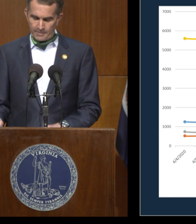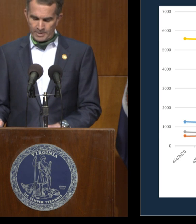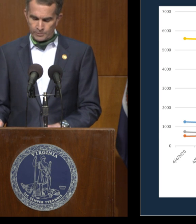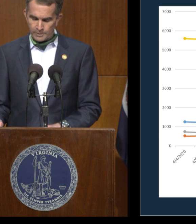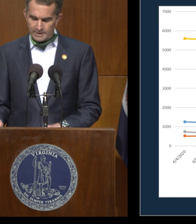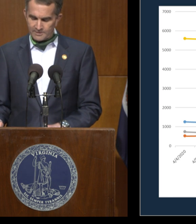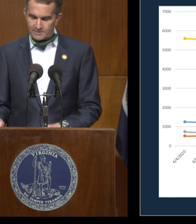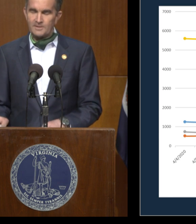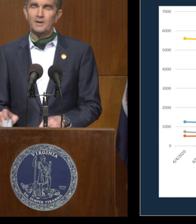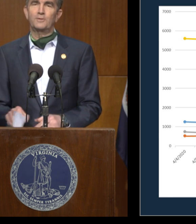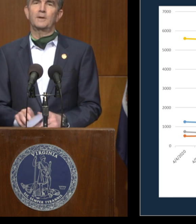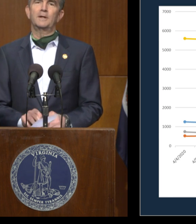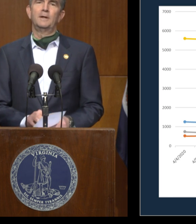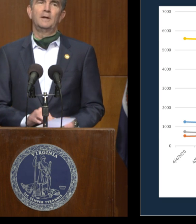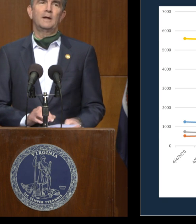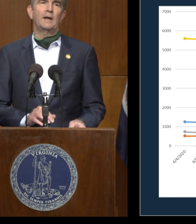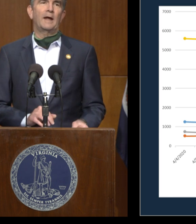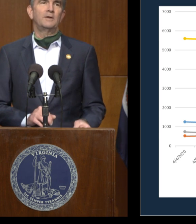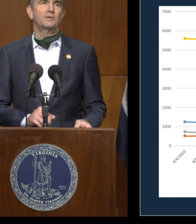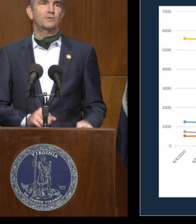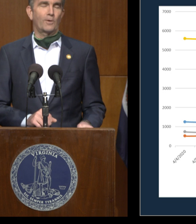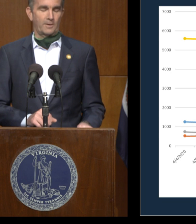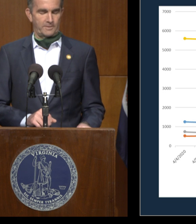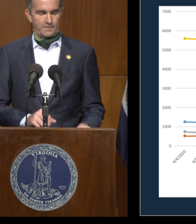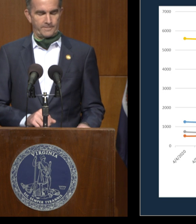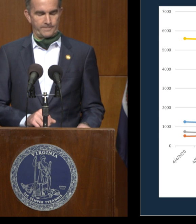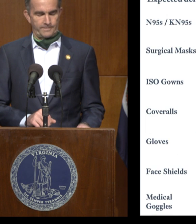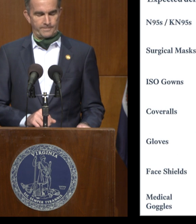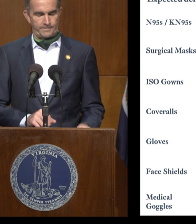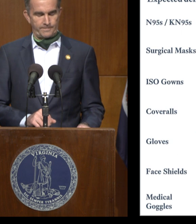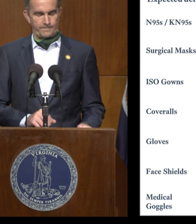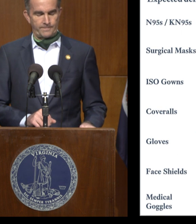The good news is that 1600 patients,